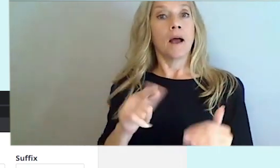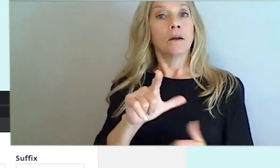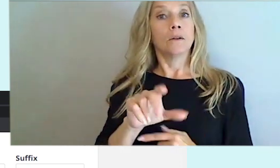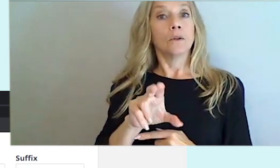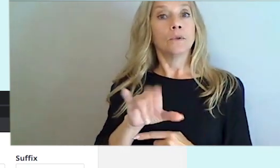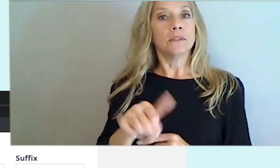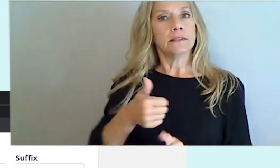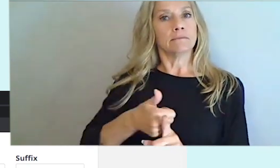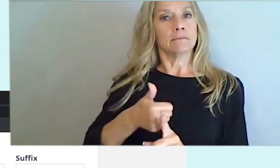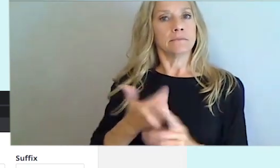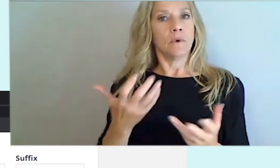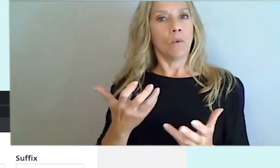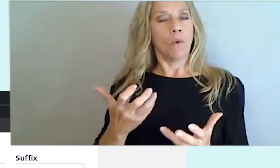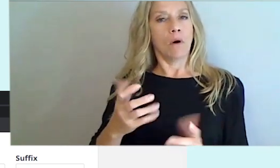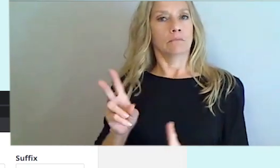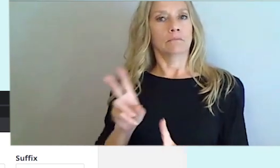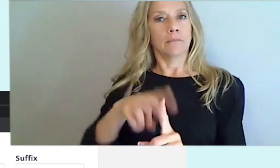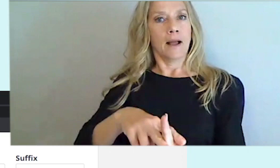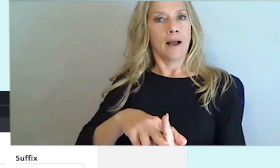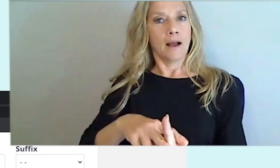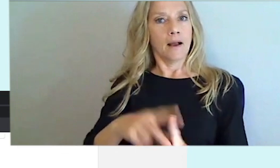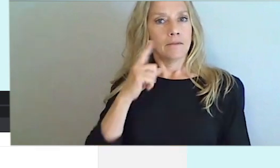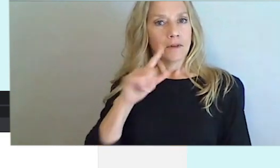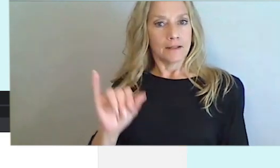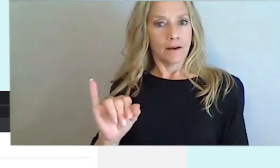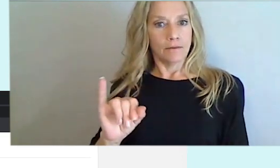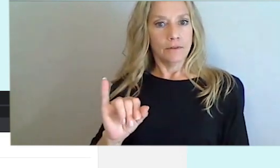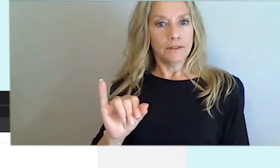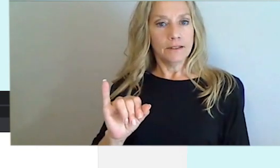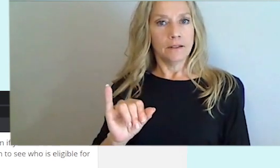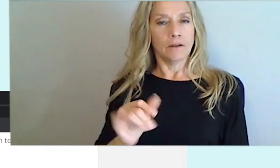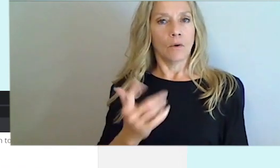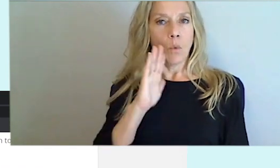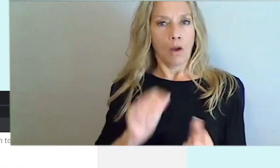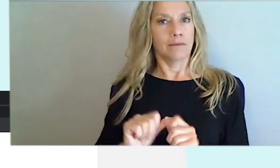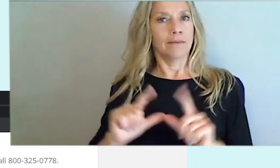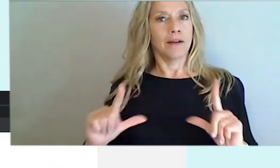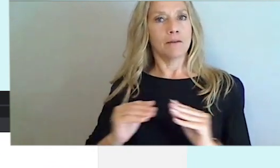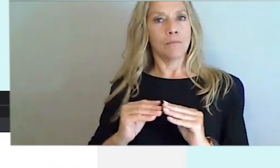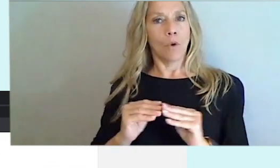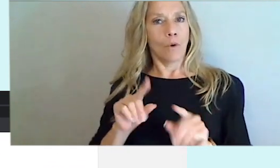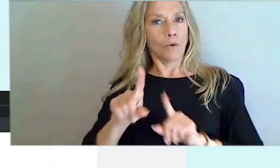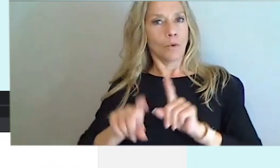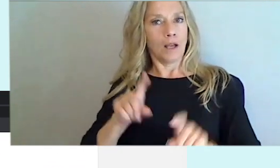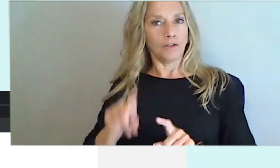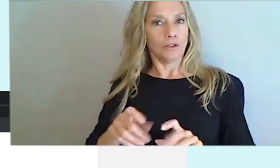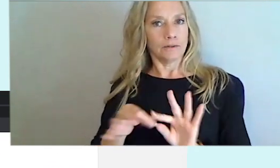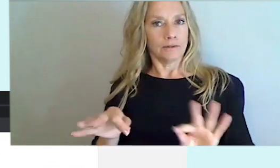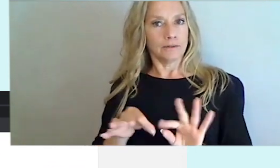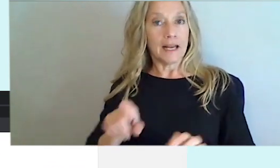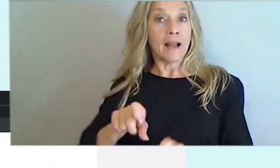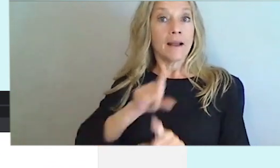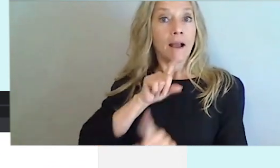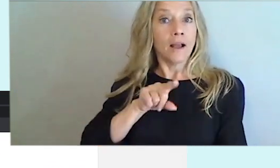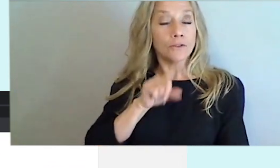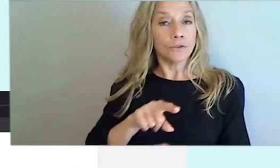When the change is made, additional questions populate that need to be answered. Answer the additional questions that populate.